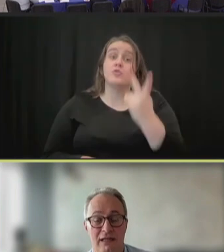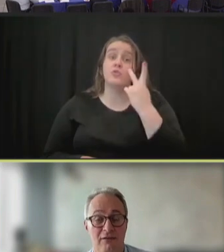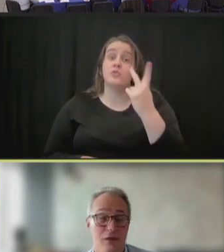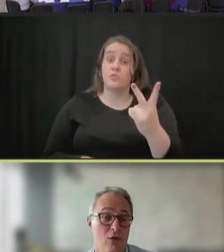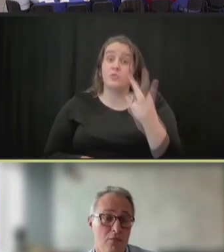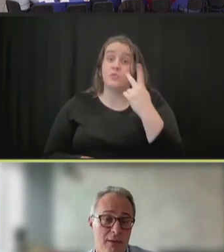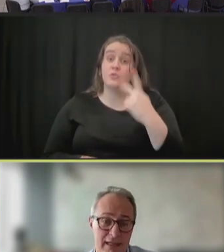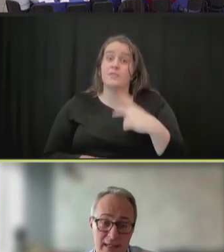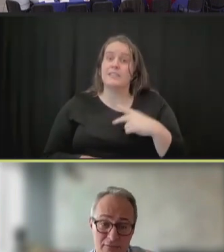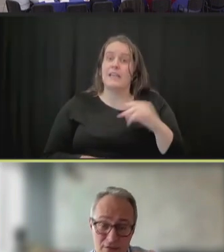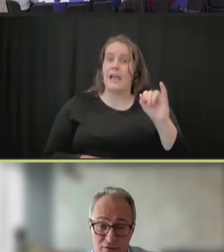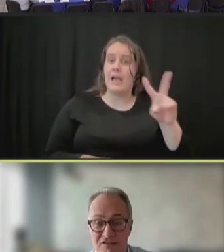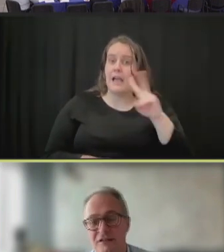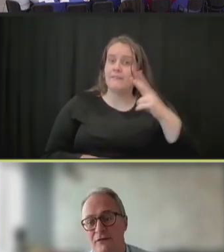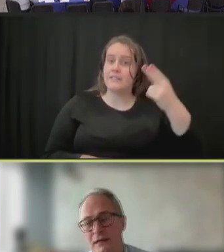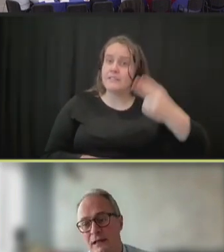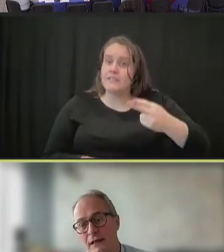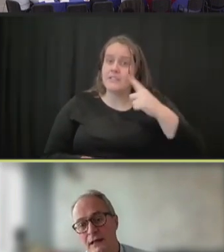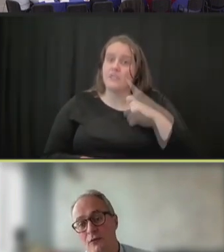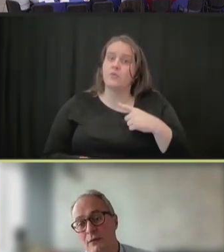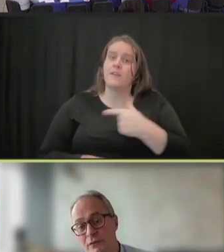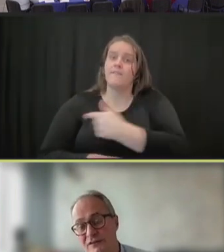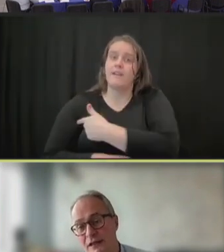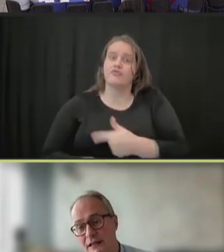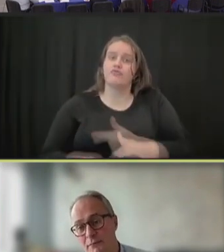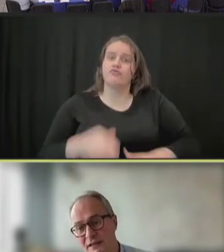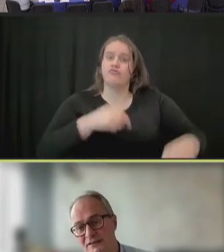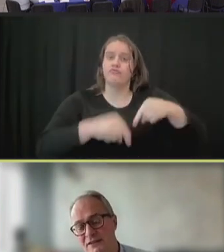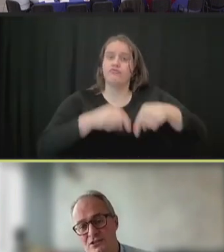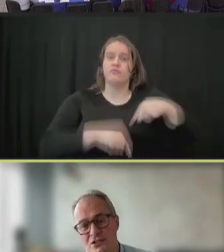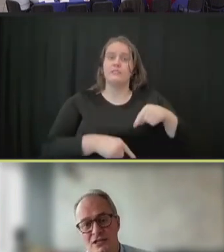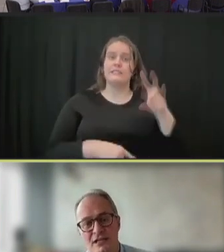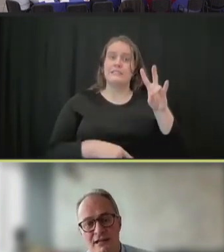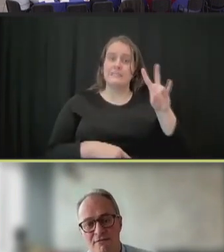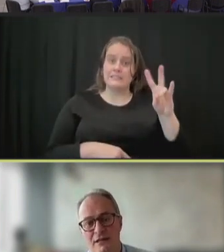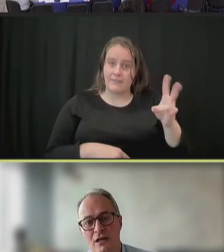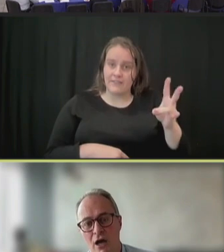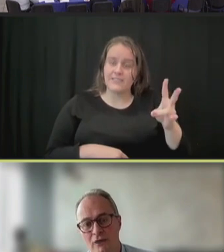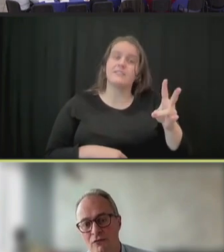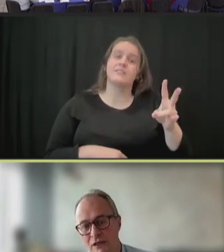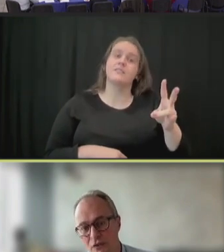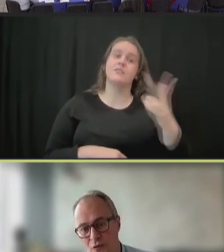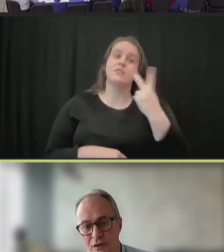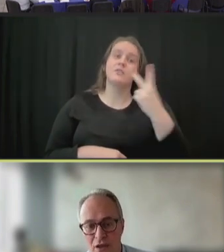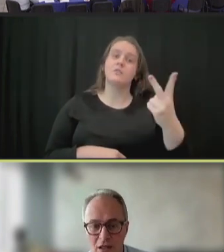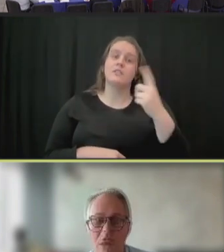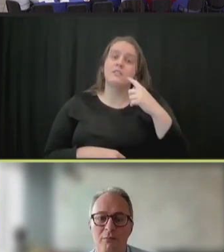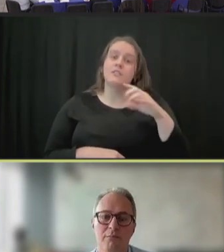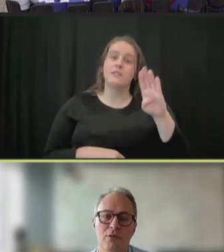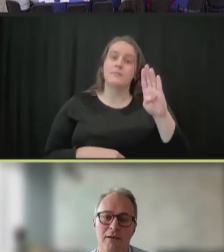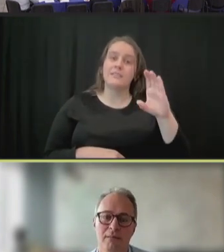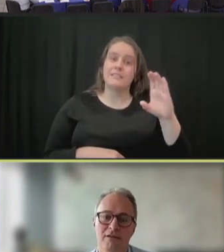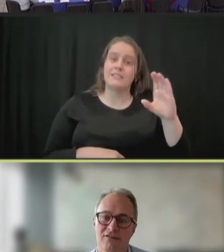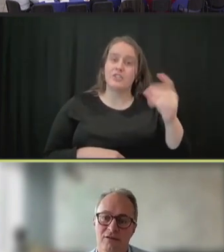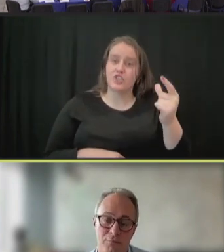if you go back even to '70, we could see that BCG given IV to the non-human primates